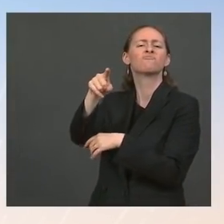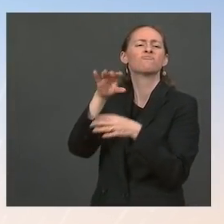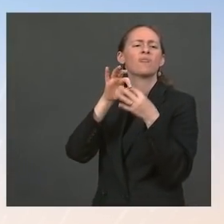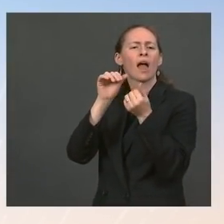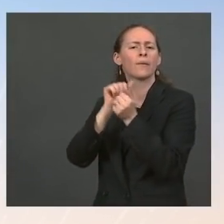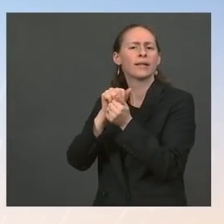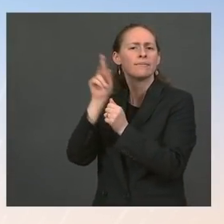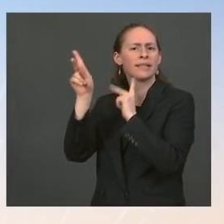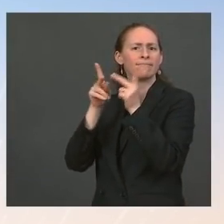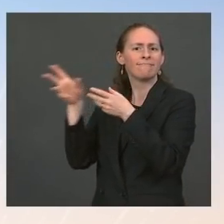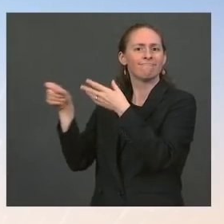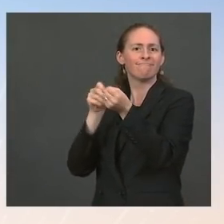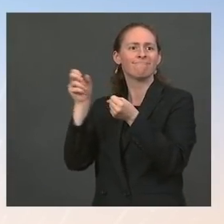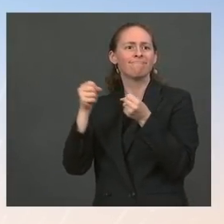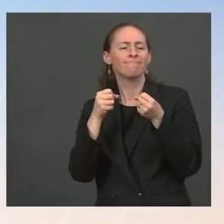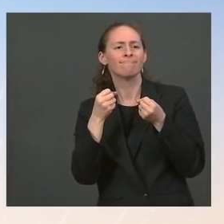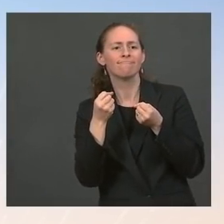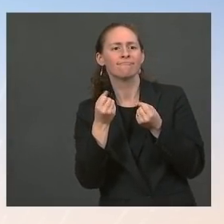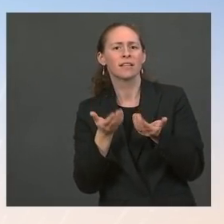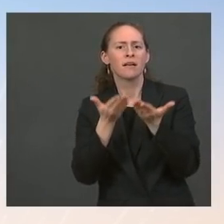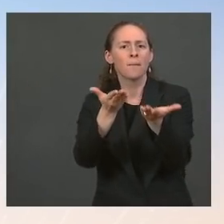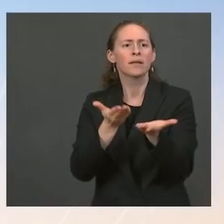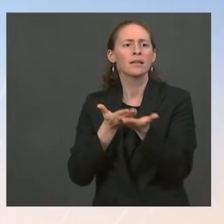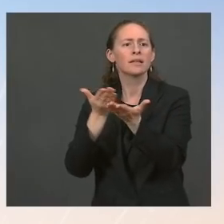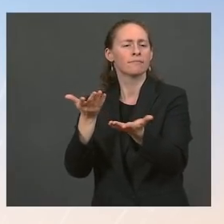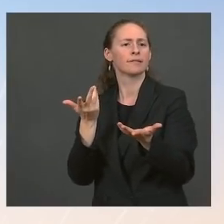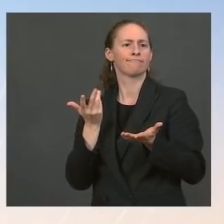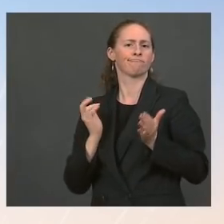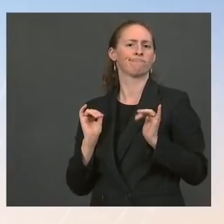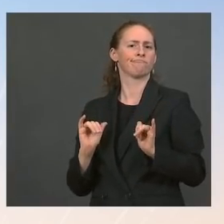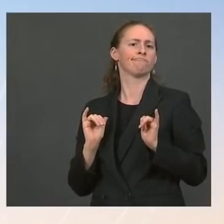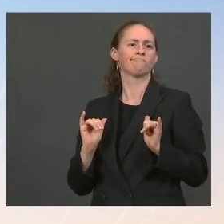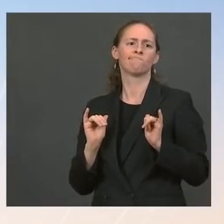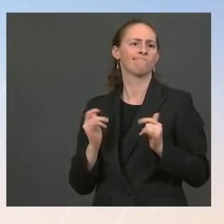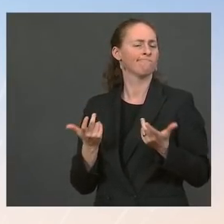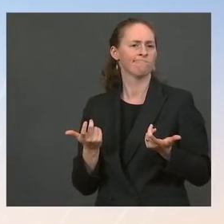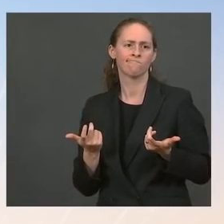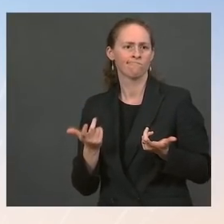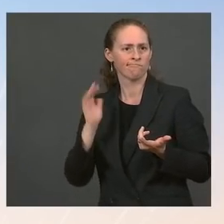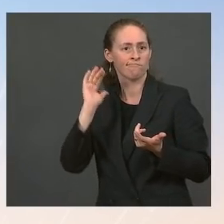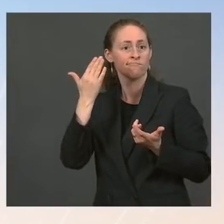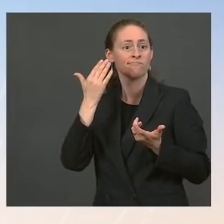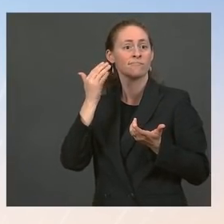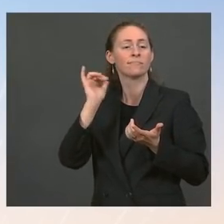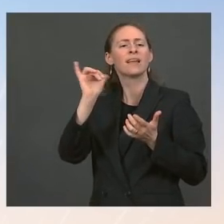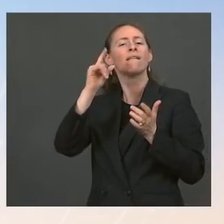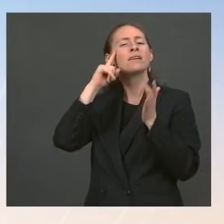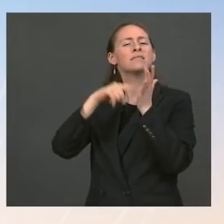that you don't have key Treasury nominees in place to help you as you're addressing these questions